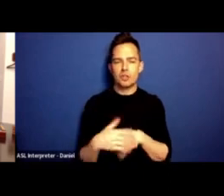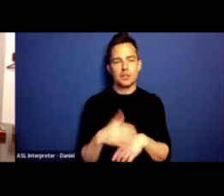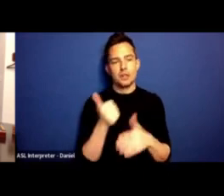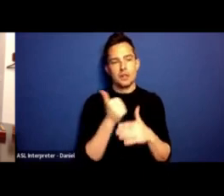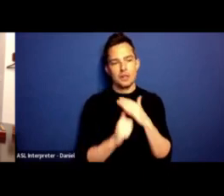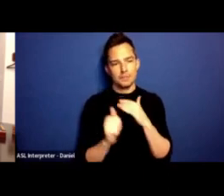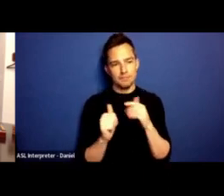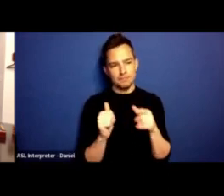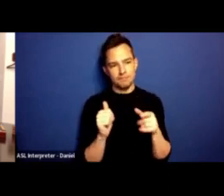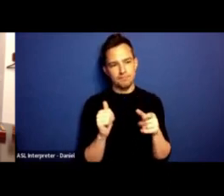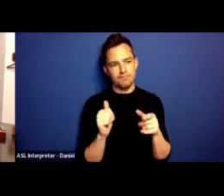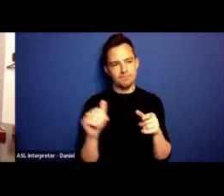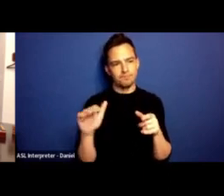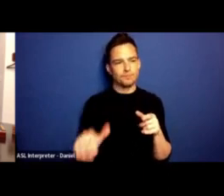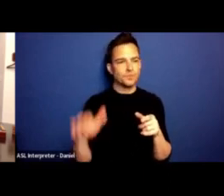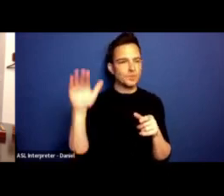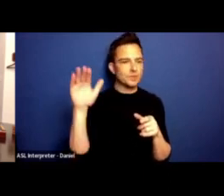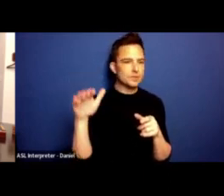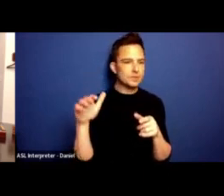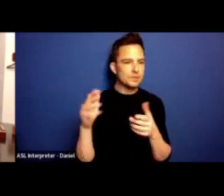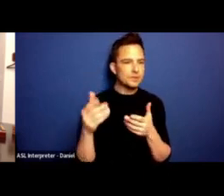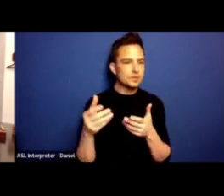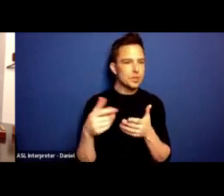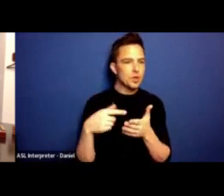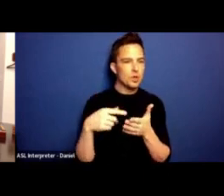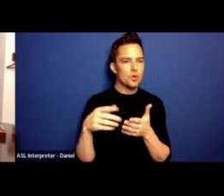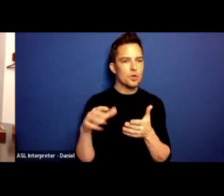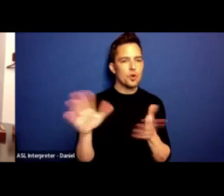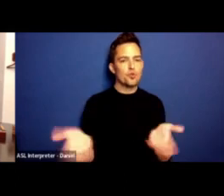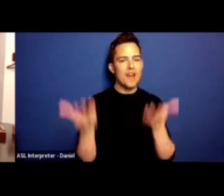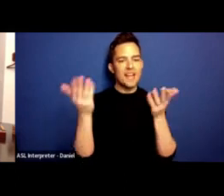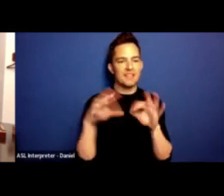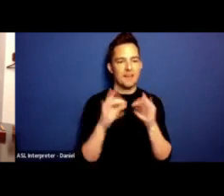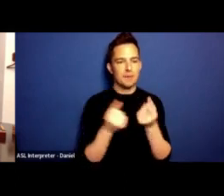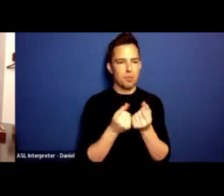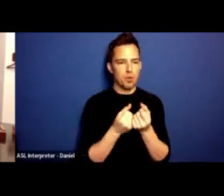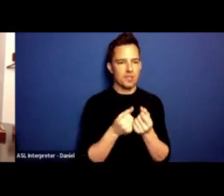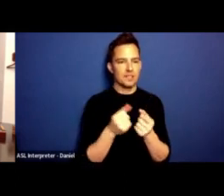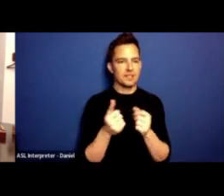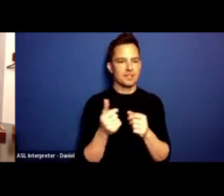Grandparents Raising Grandchildren Act we had the honor of hosting two advisory